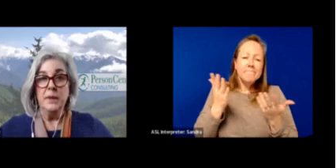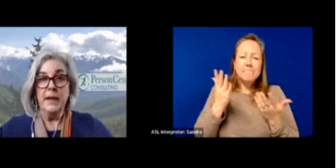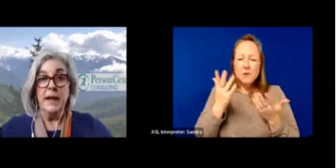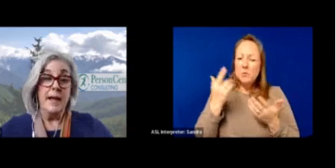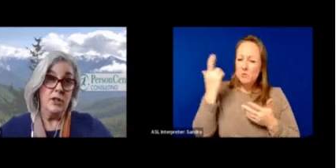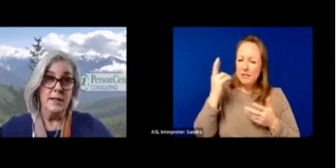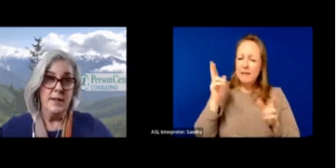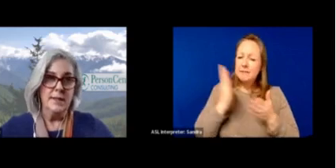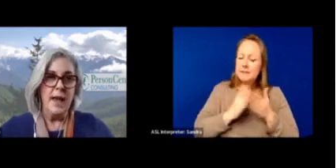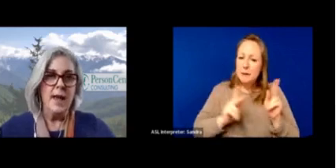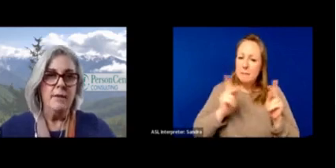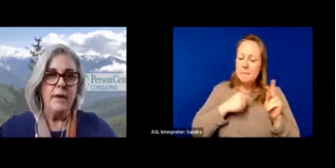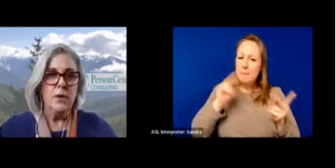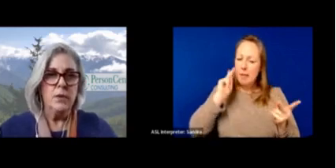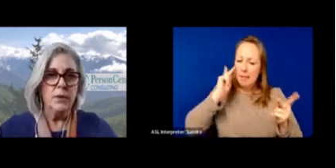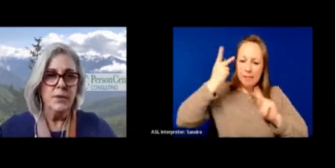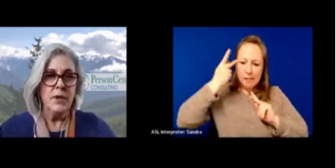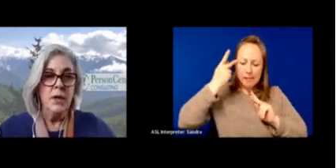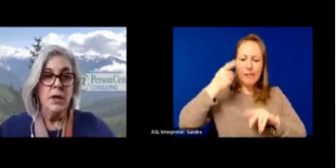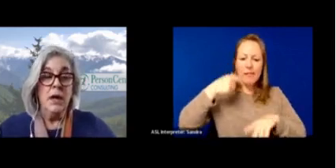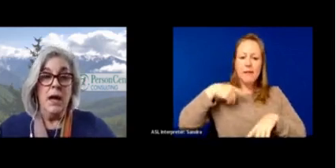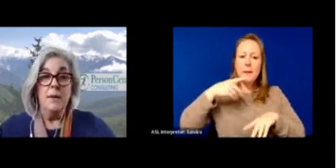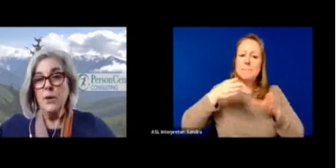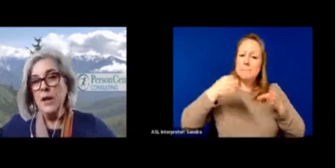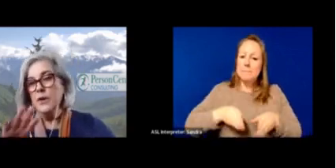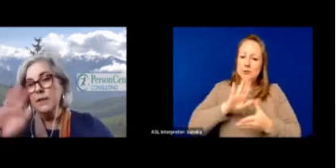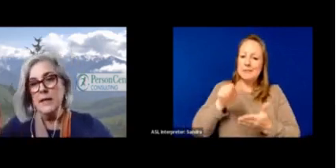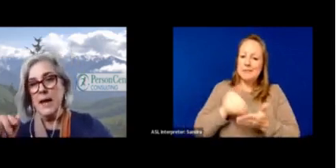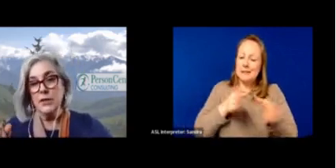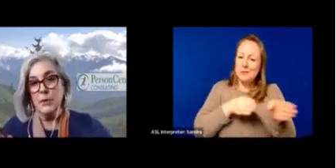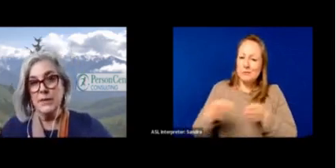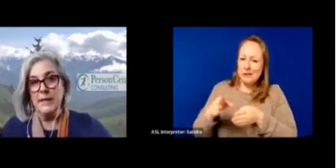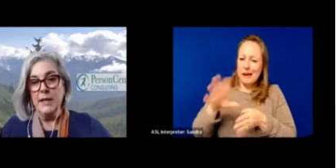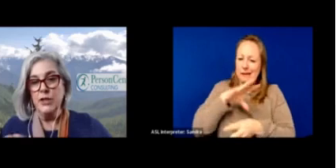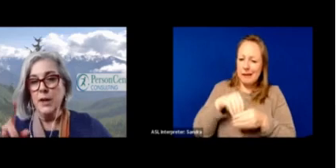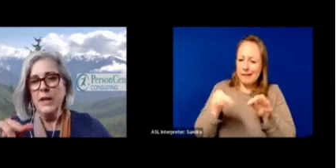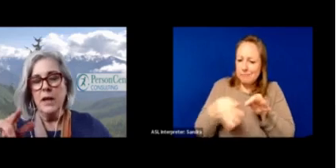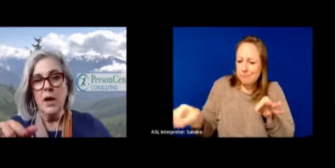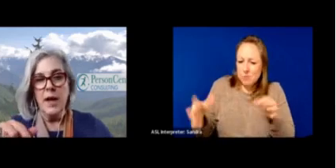ahead and click through this slide. People really, I think, understand that in 440 1.301 C,